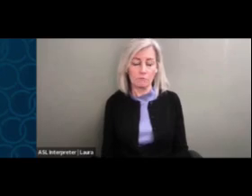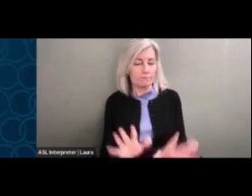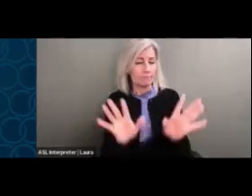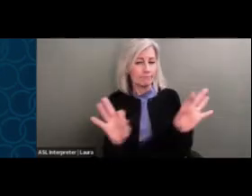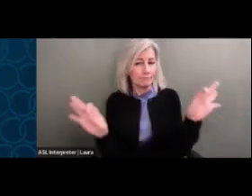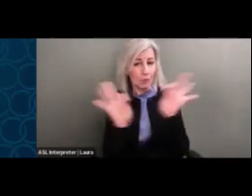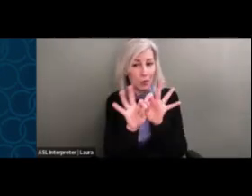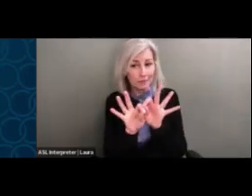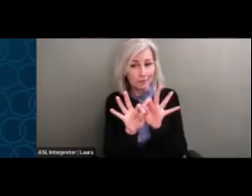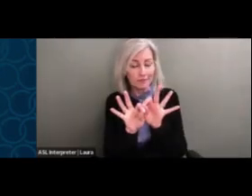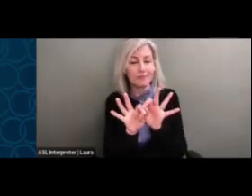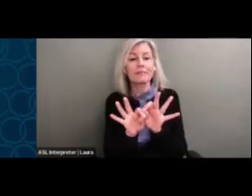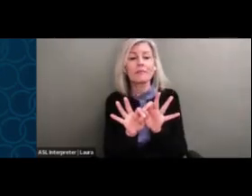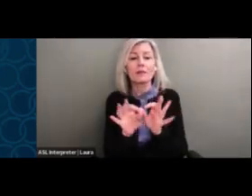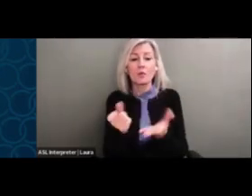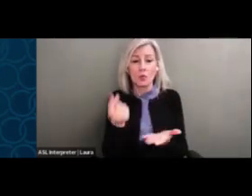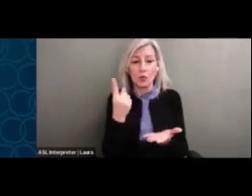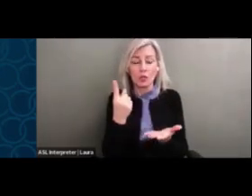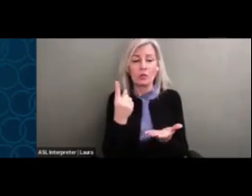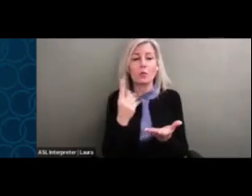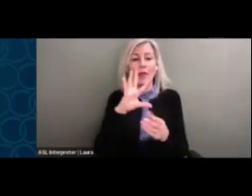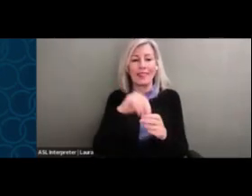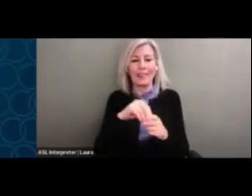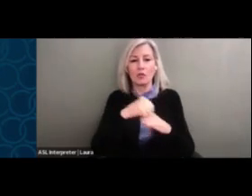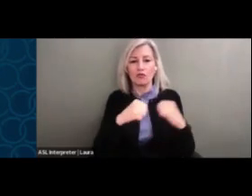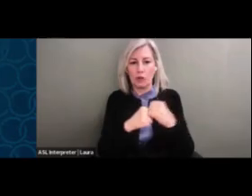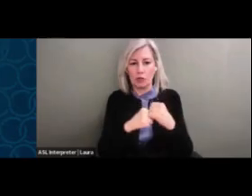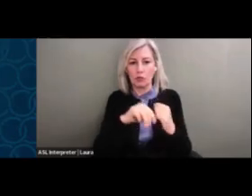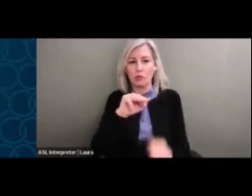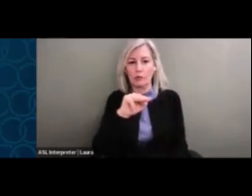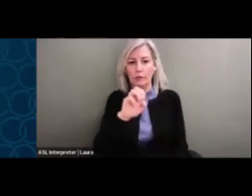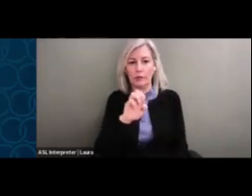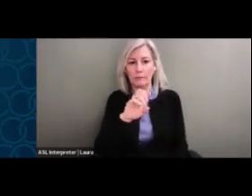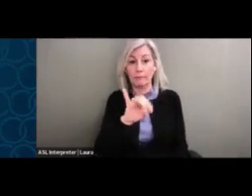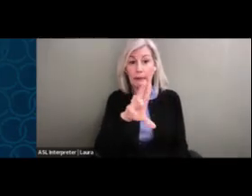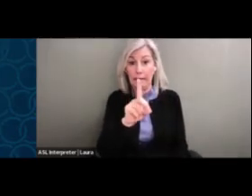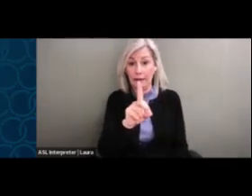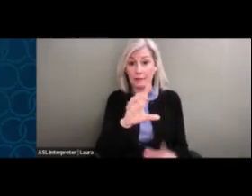all under what is called Home and Community-Based Services.